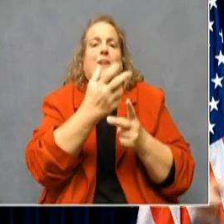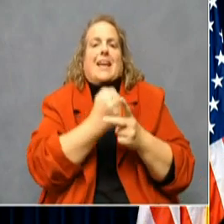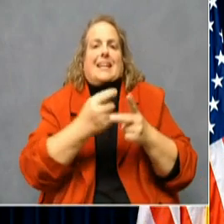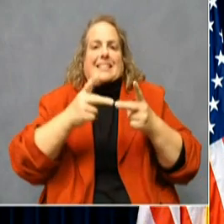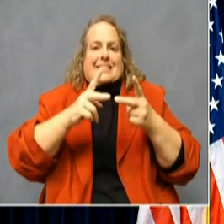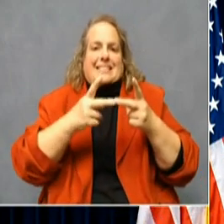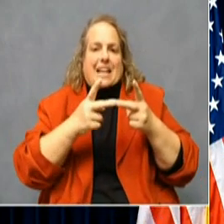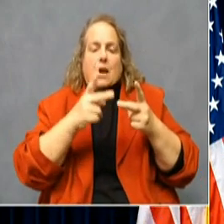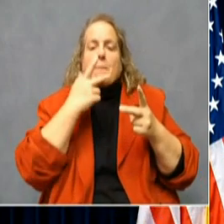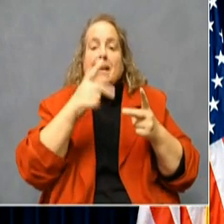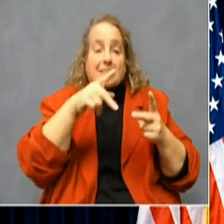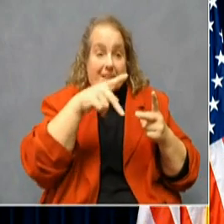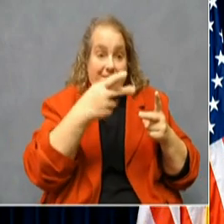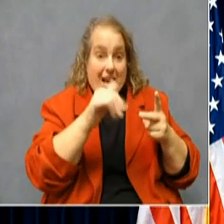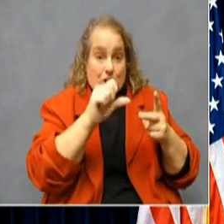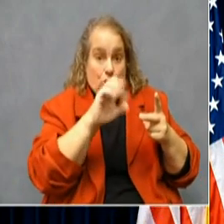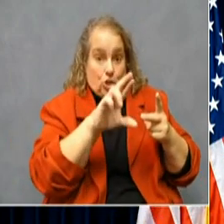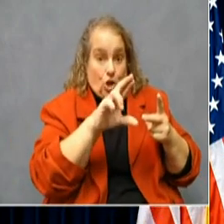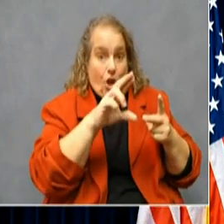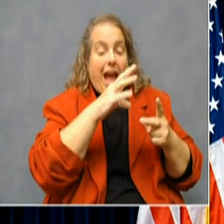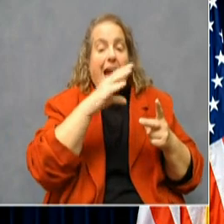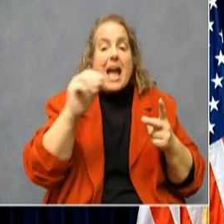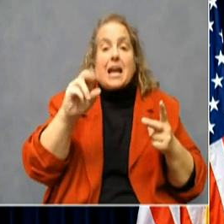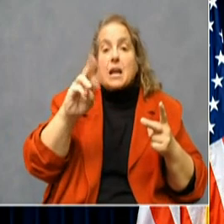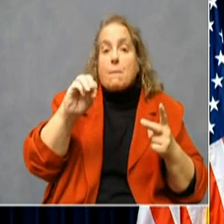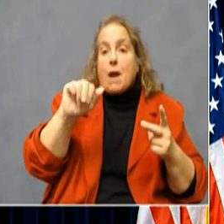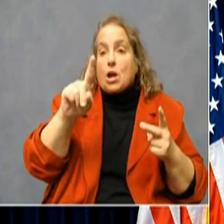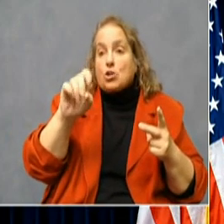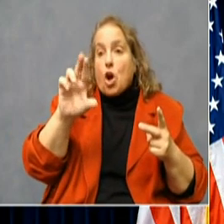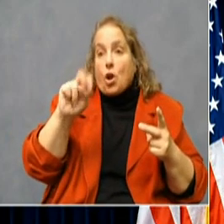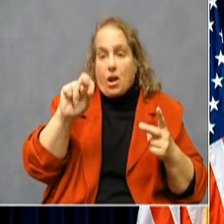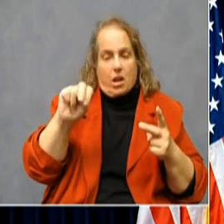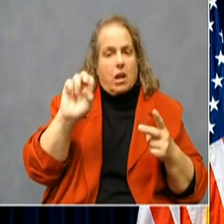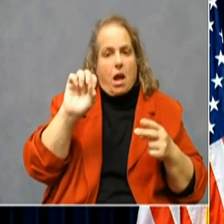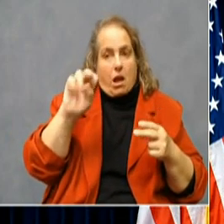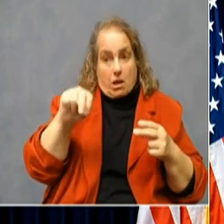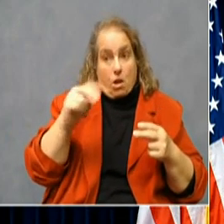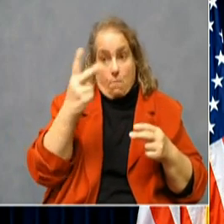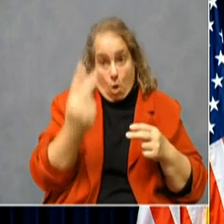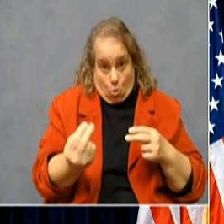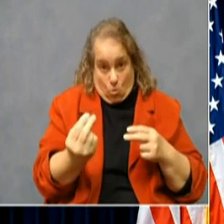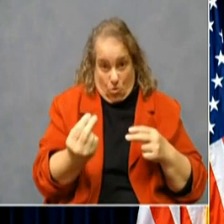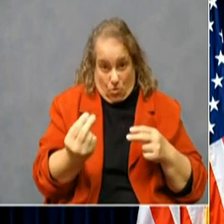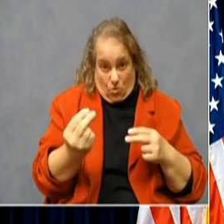Madonna, like that hepatitis, uh, vaccine that we had to take. Take the